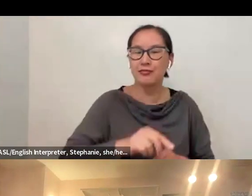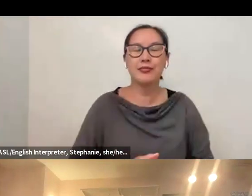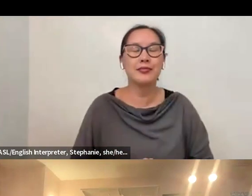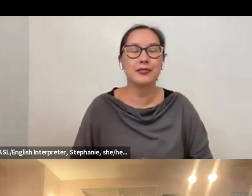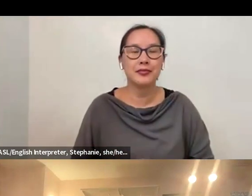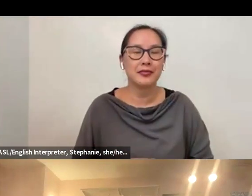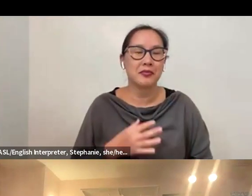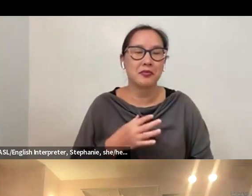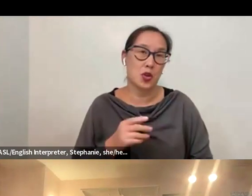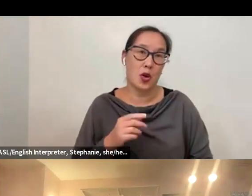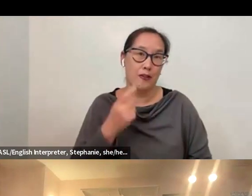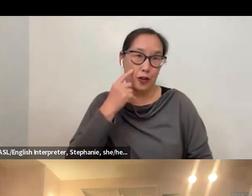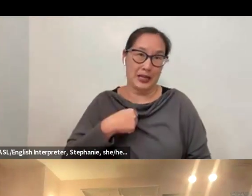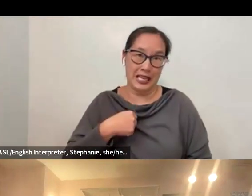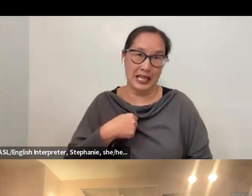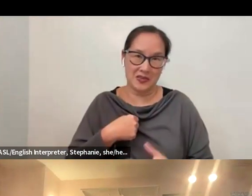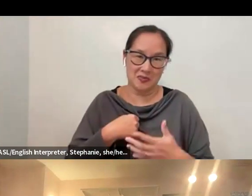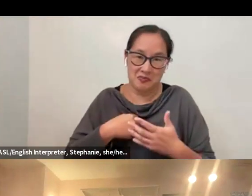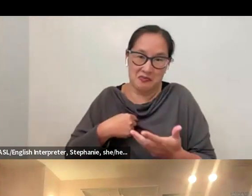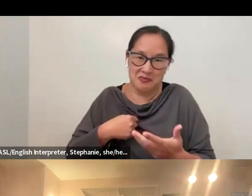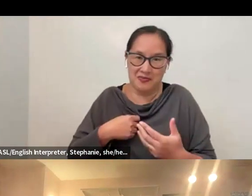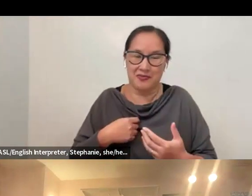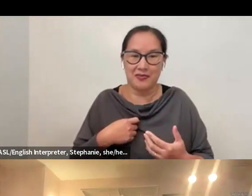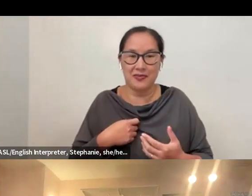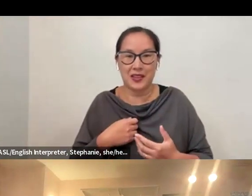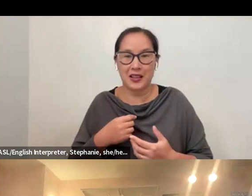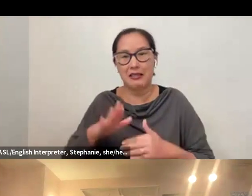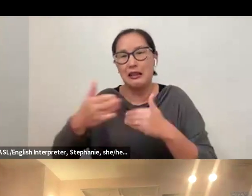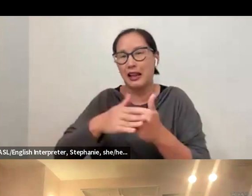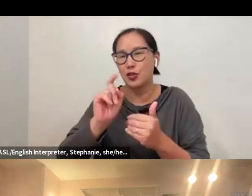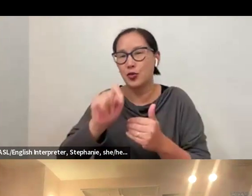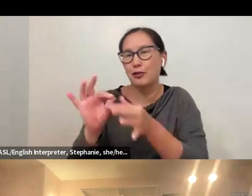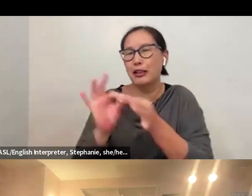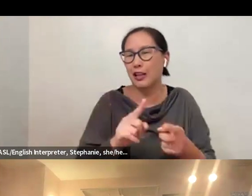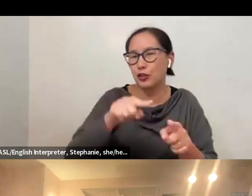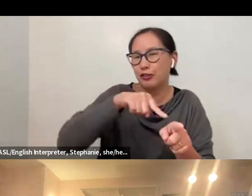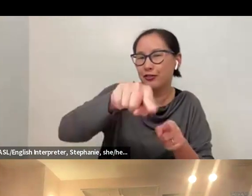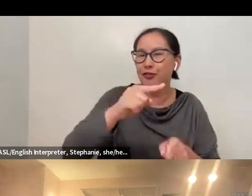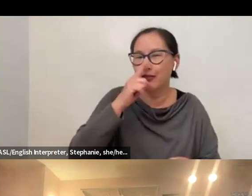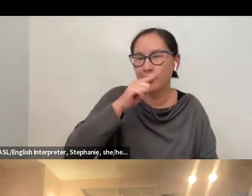this next question that I'm going to ask you is in the fiction space, I would like,